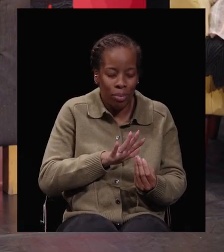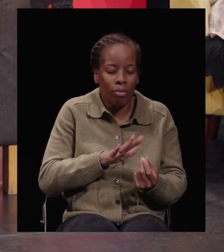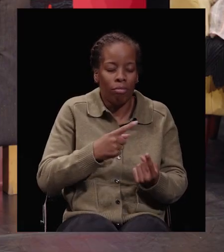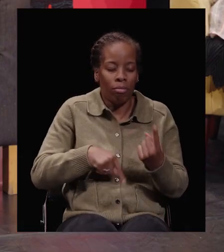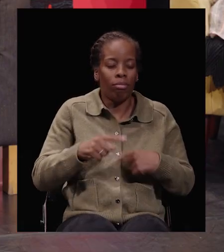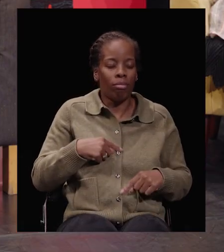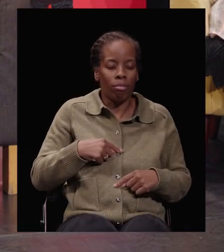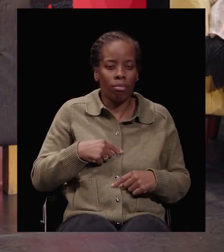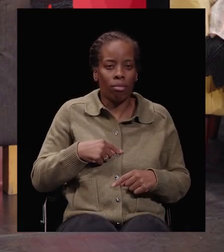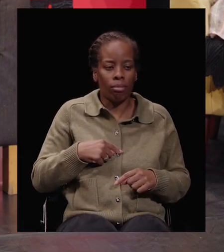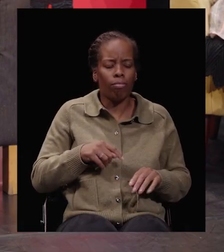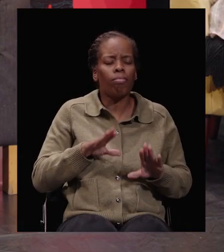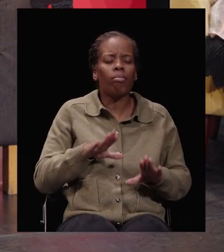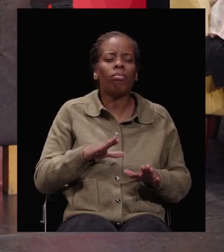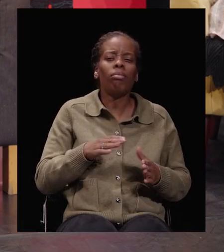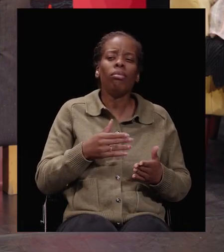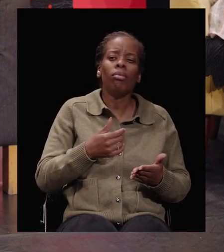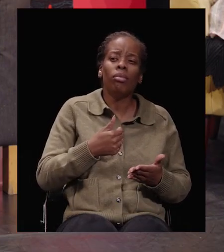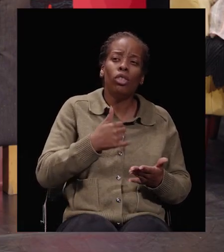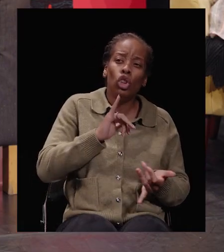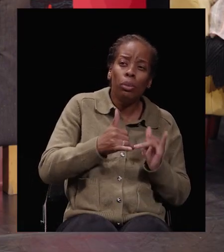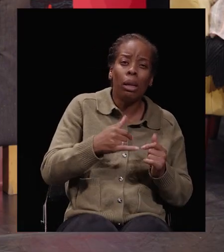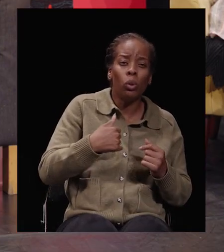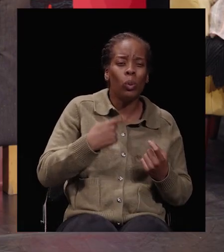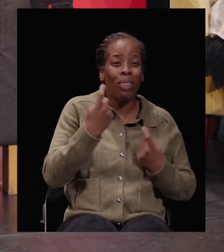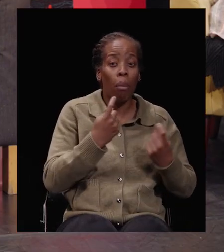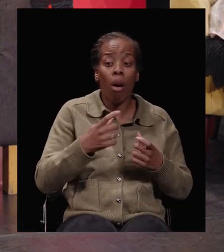is we can think about under representation and marginalisation,